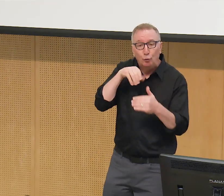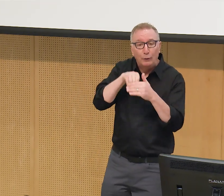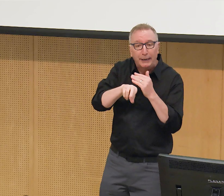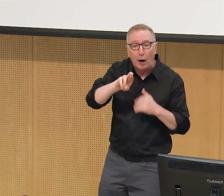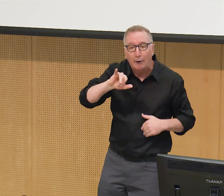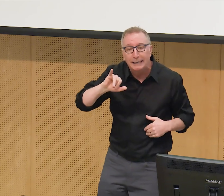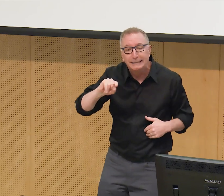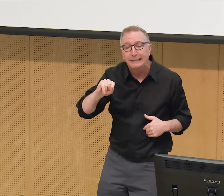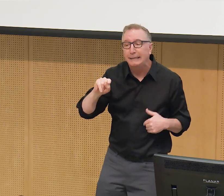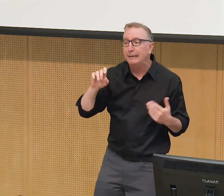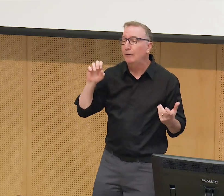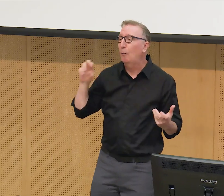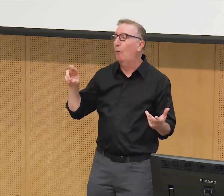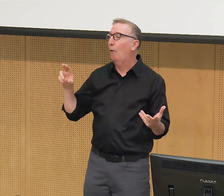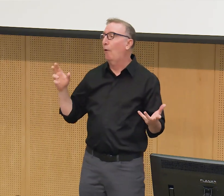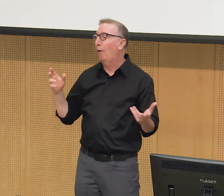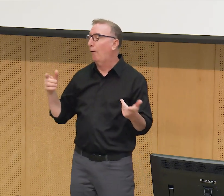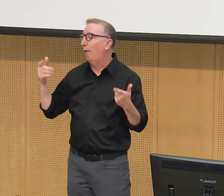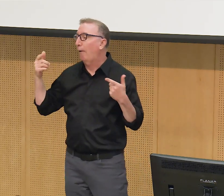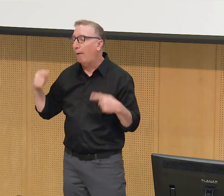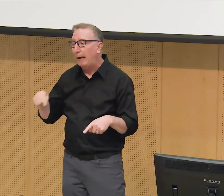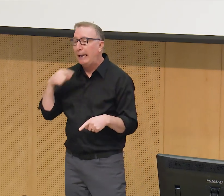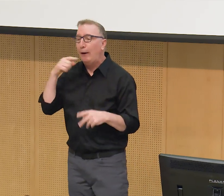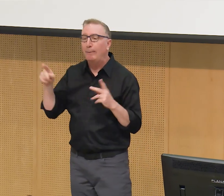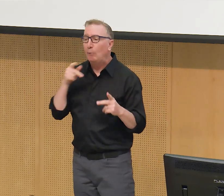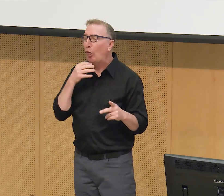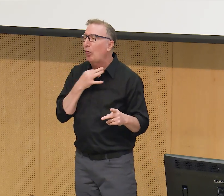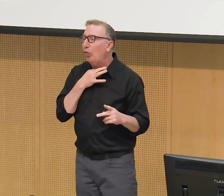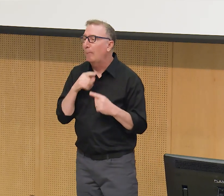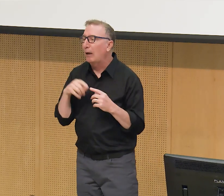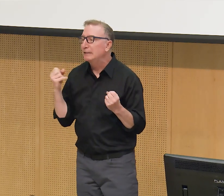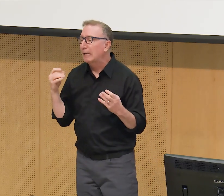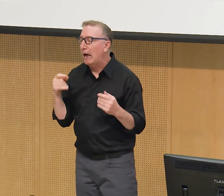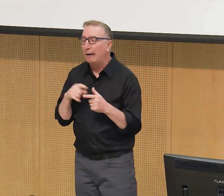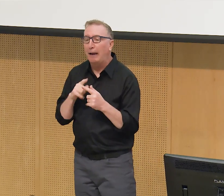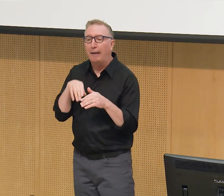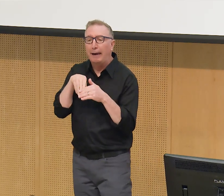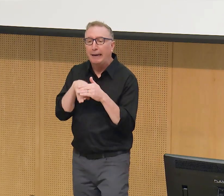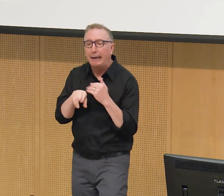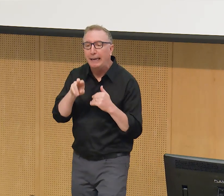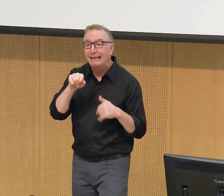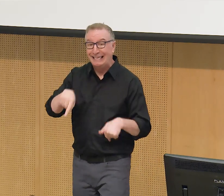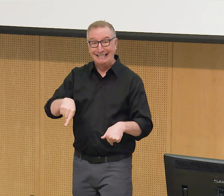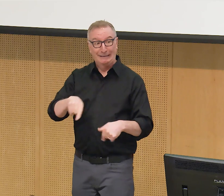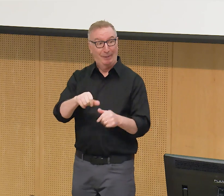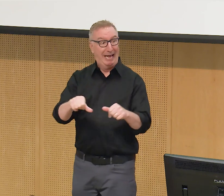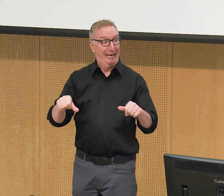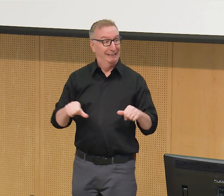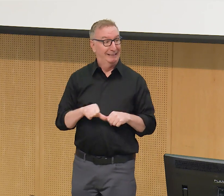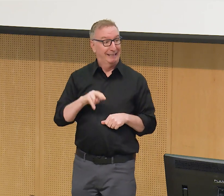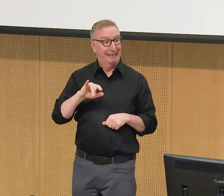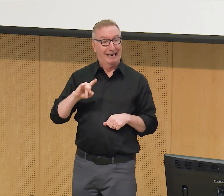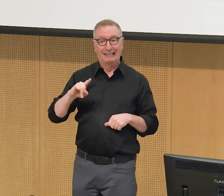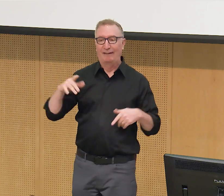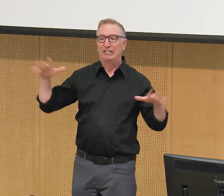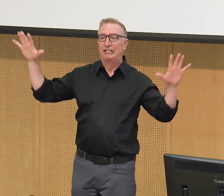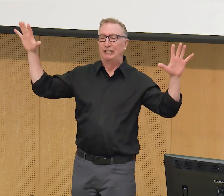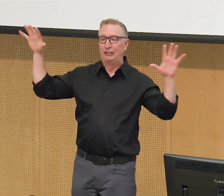I simply came to RIT as a person who happened to be curious about